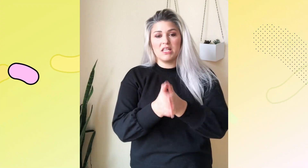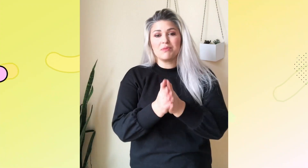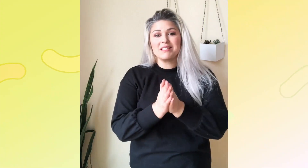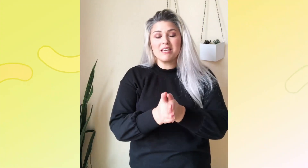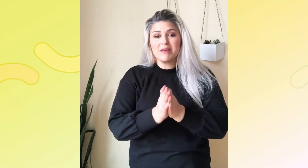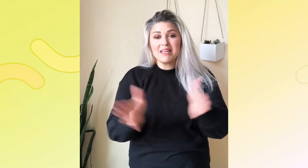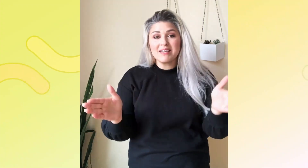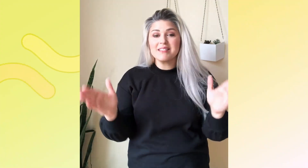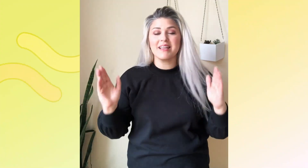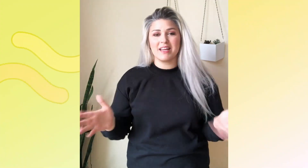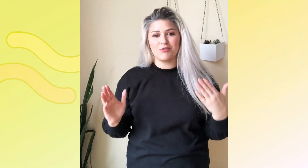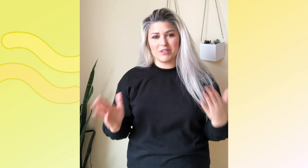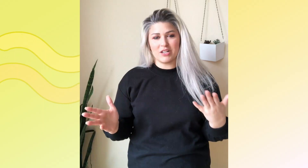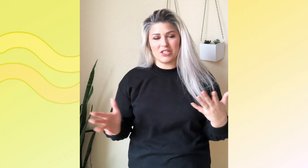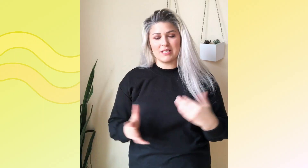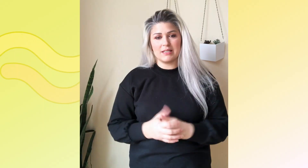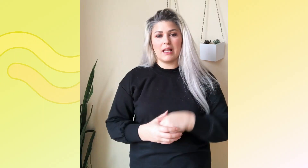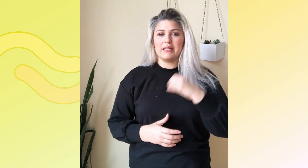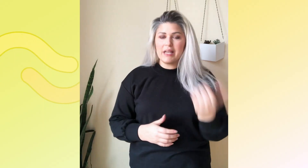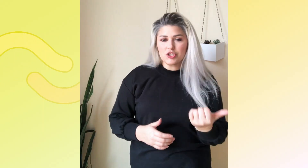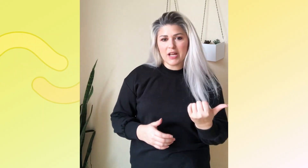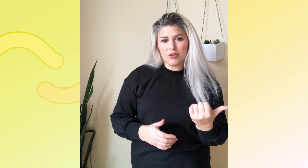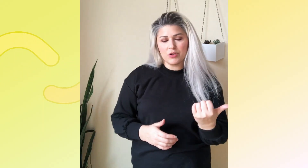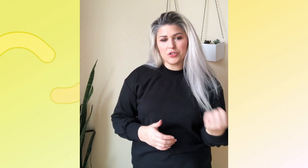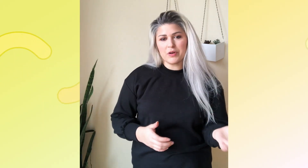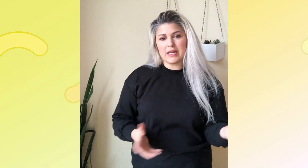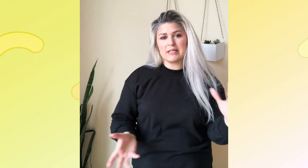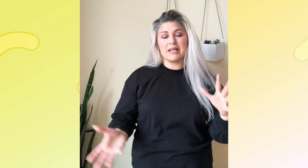This week's theme is introductions. And yesterday you learned greetings.